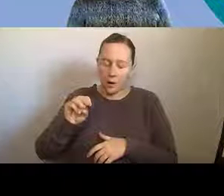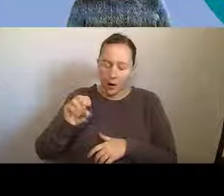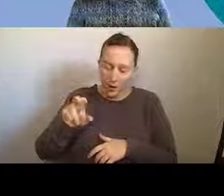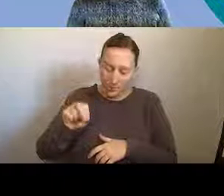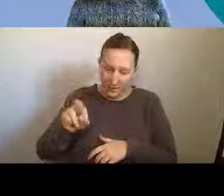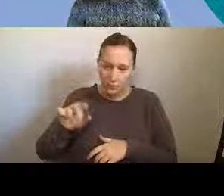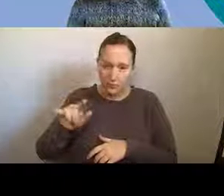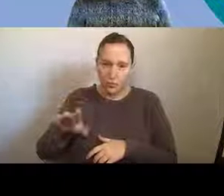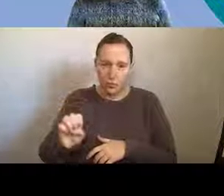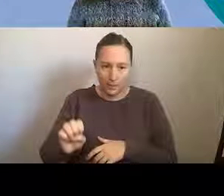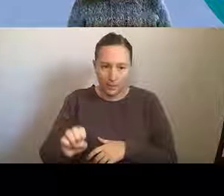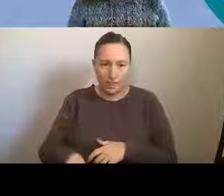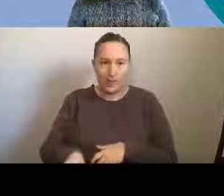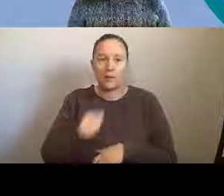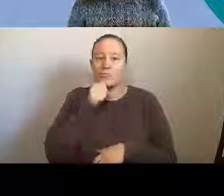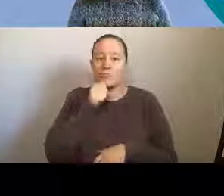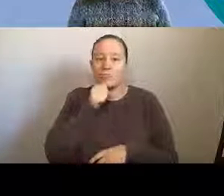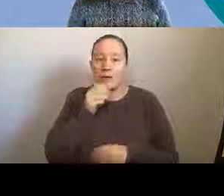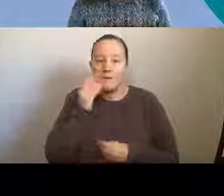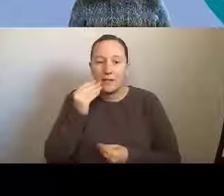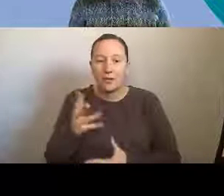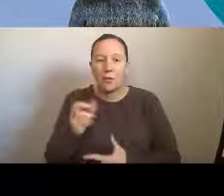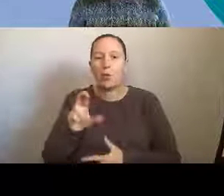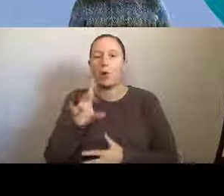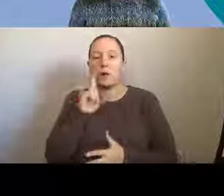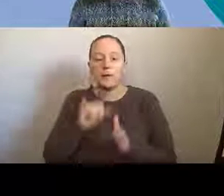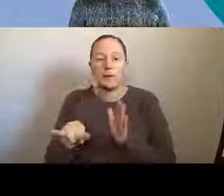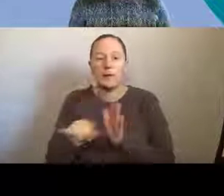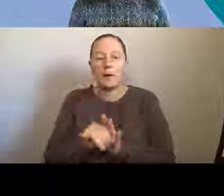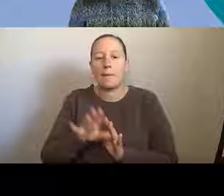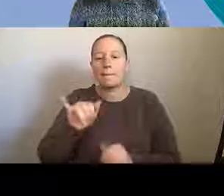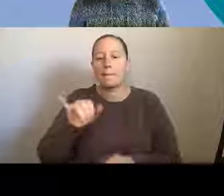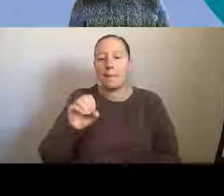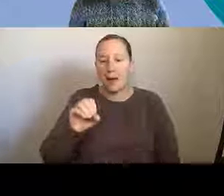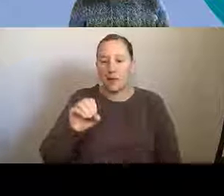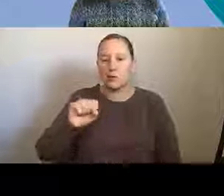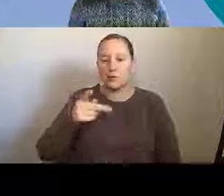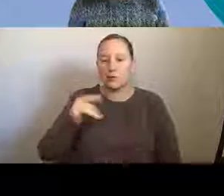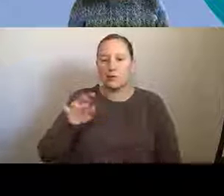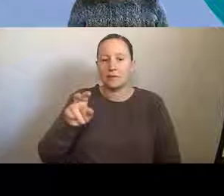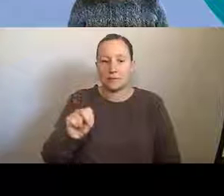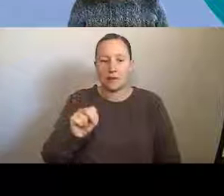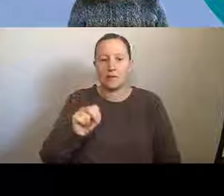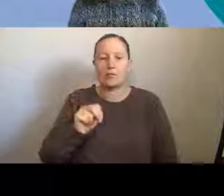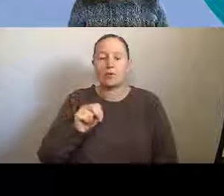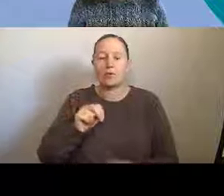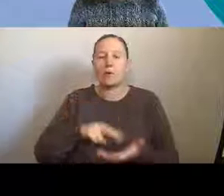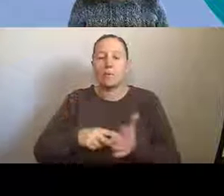Identifiable private information or identifiable biospecimens refers to private information or biospecimens